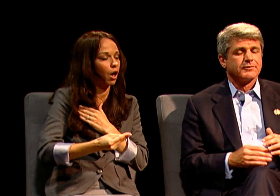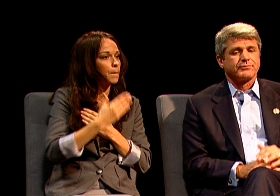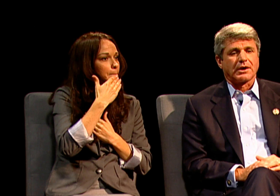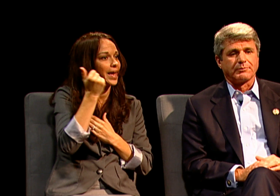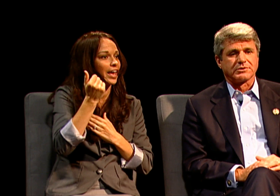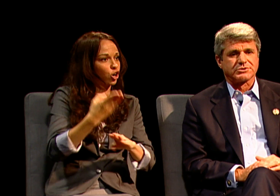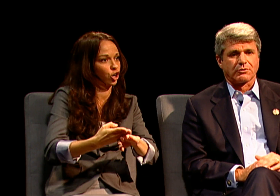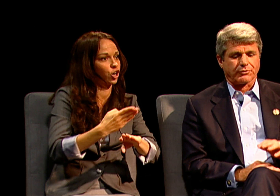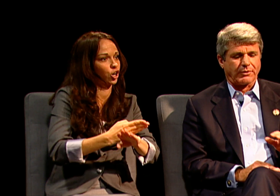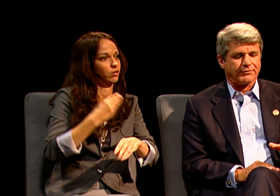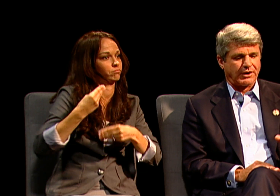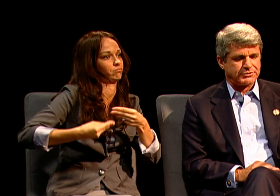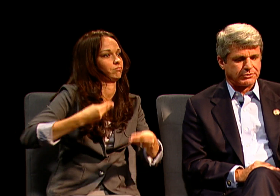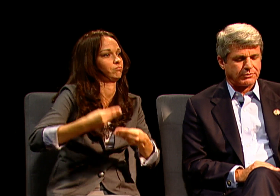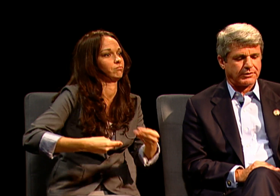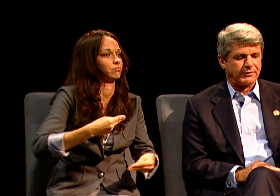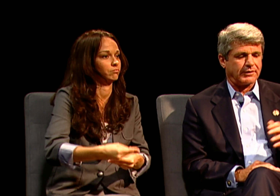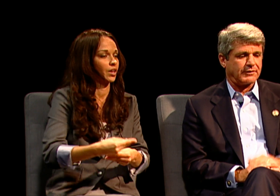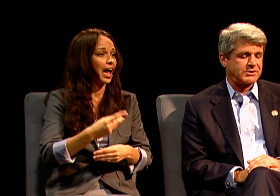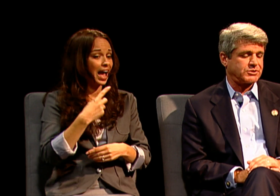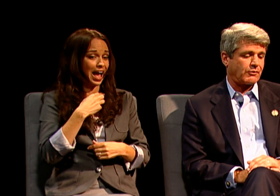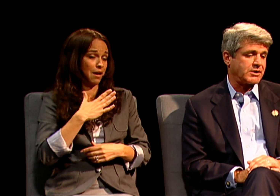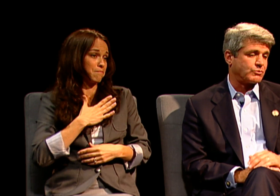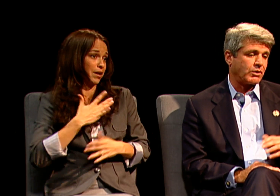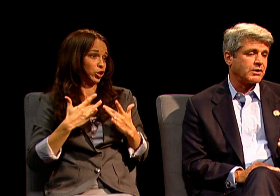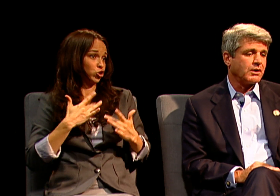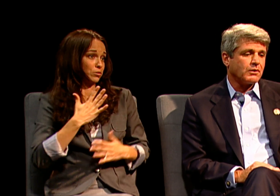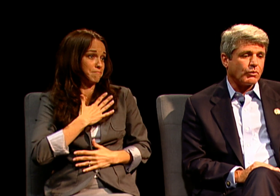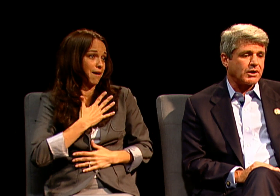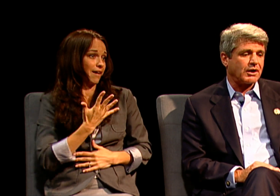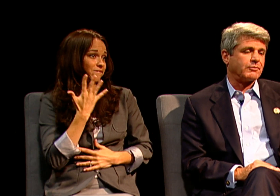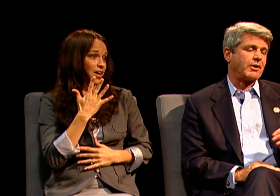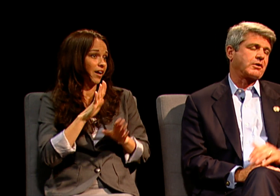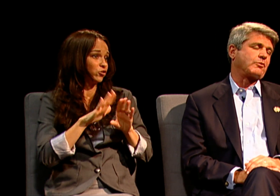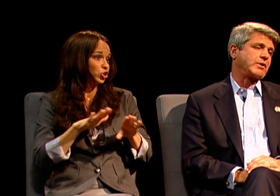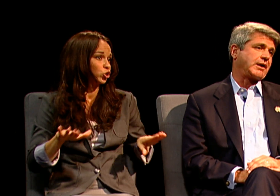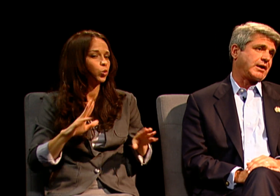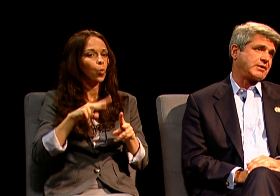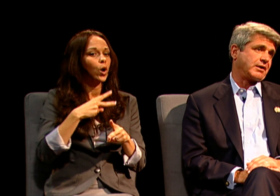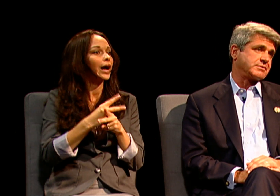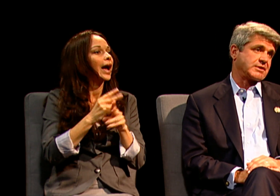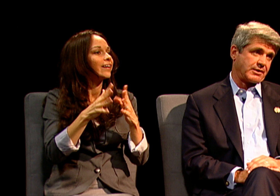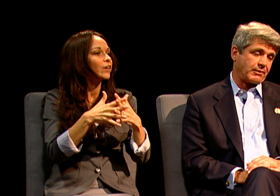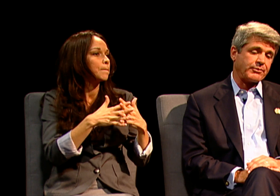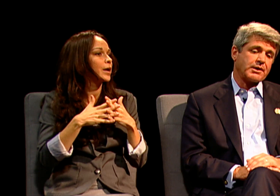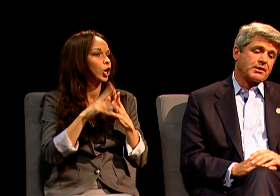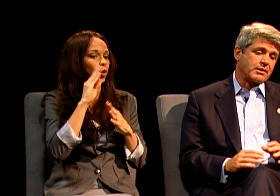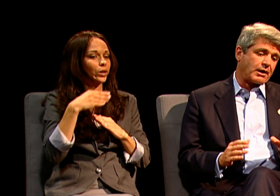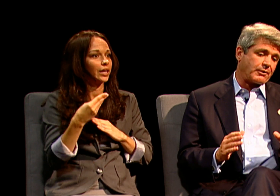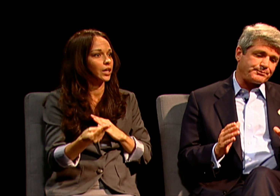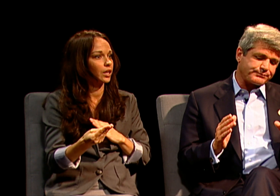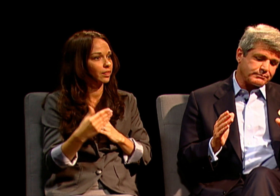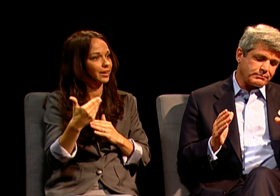I'M CONCERNED WITH MY FIVE CHILDREN AND THE NEXT GENERATION. WHAT KIND OF AMERICA ARE WE GONNA HAND DOWN TO THEM?